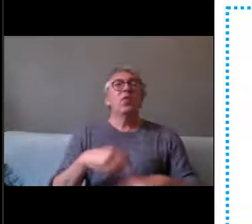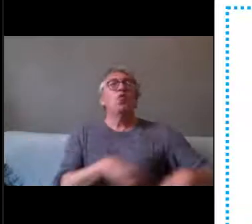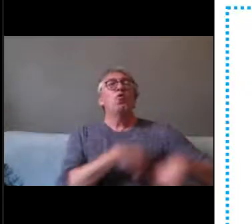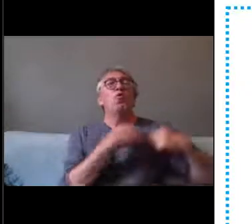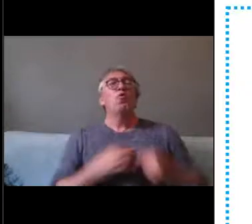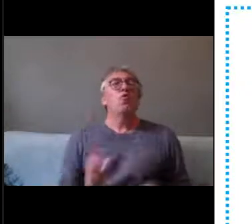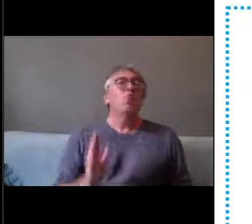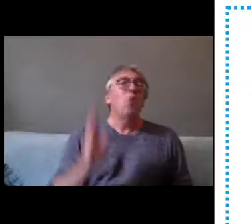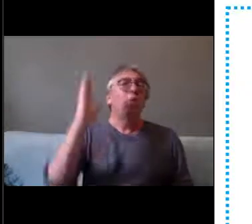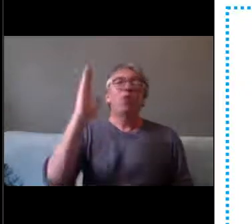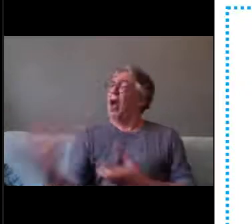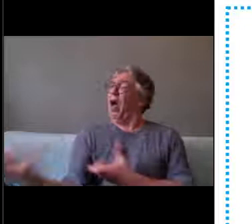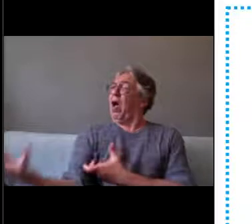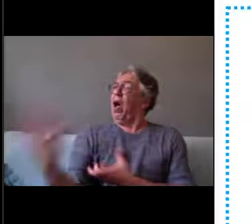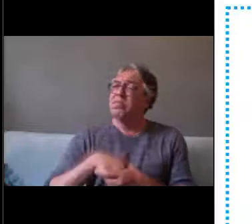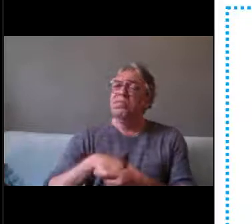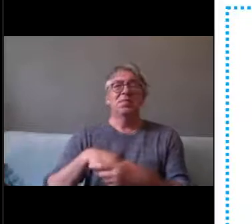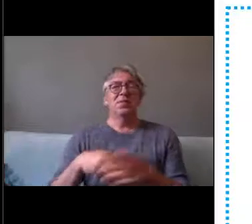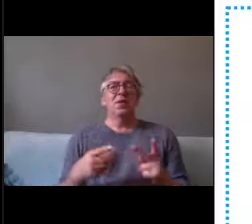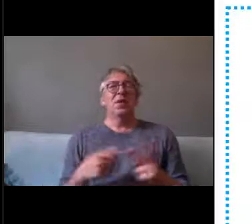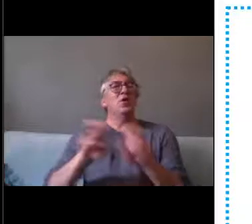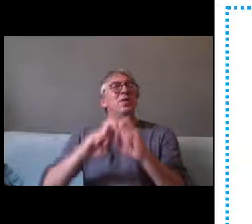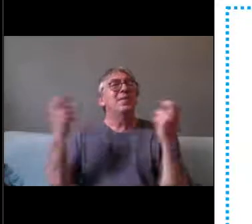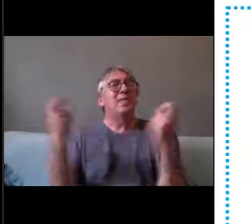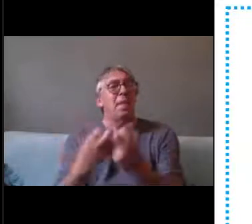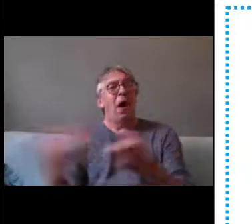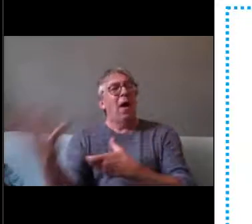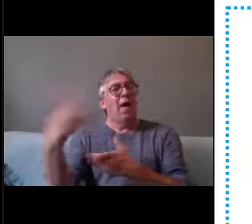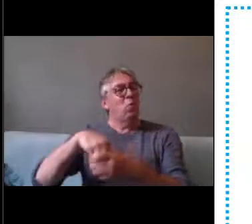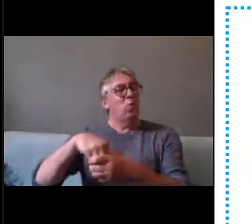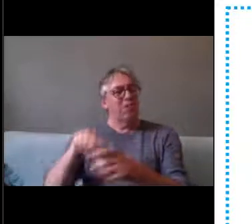It's available in English, French, German and Spanish.